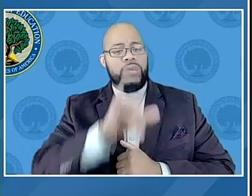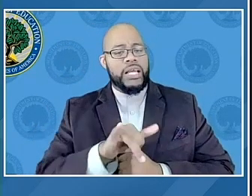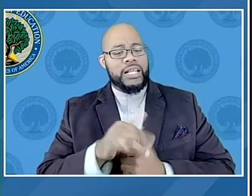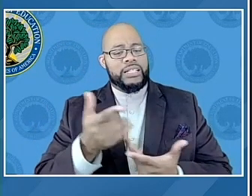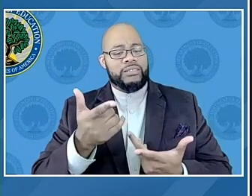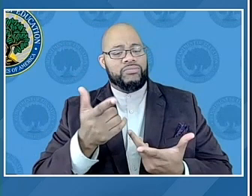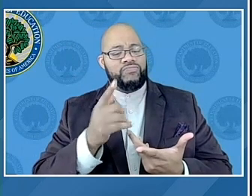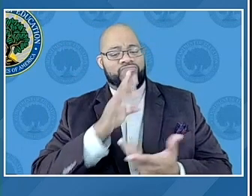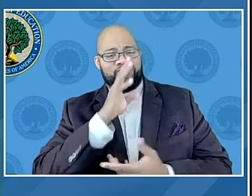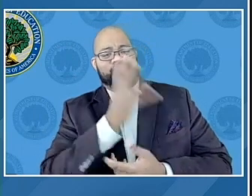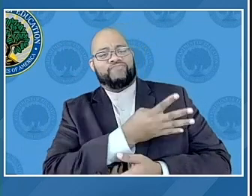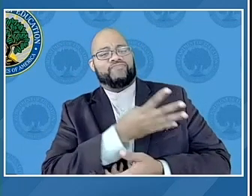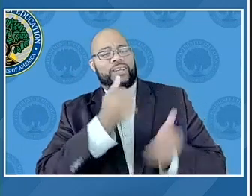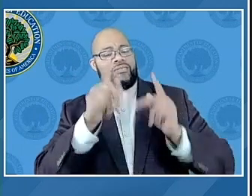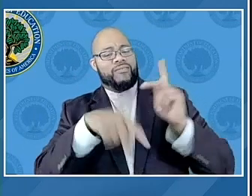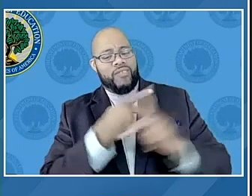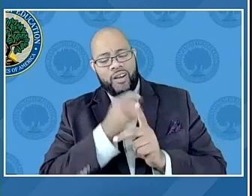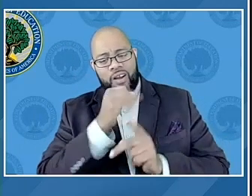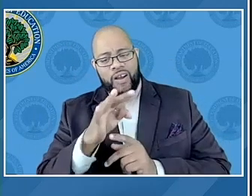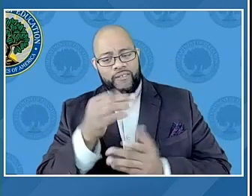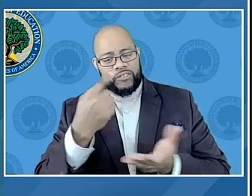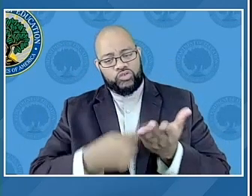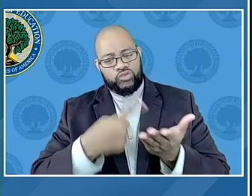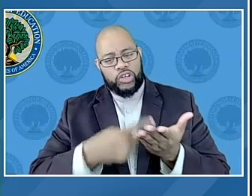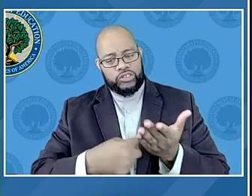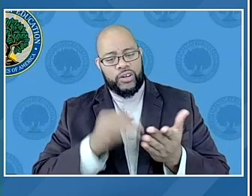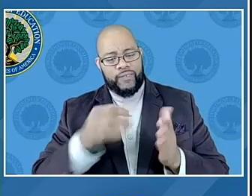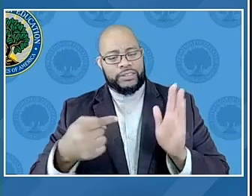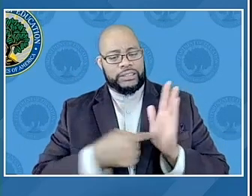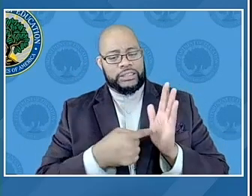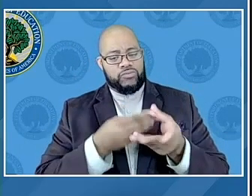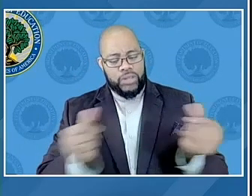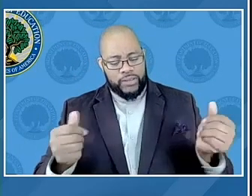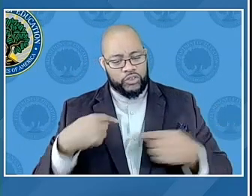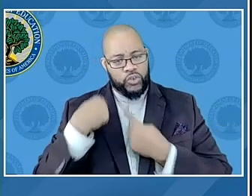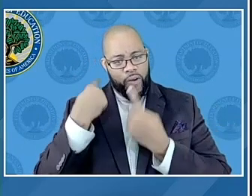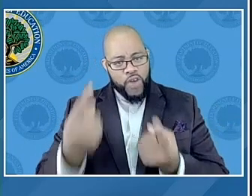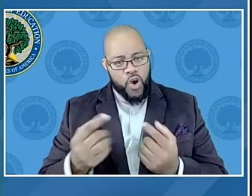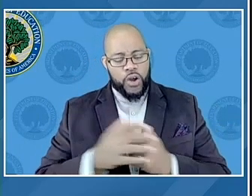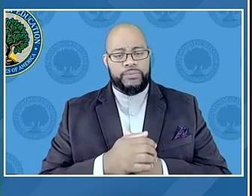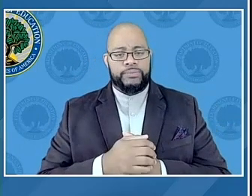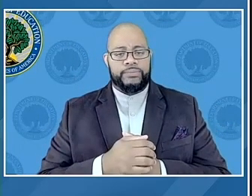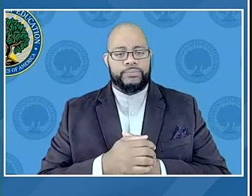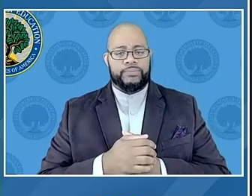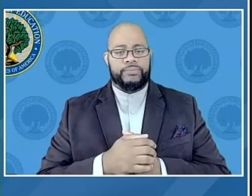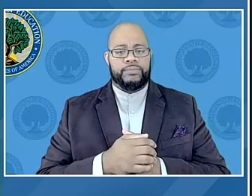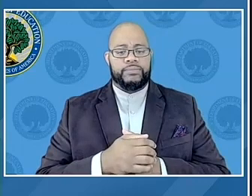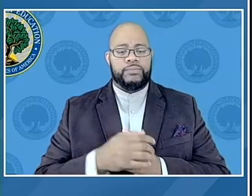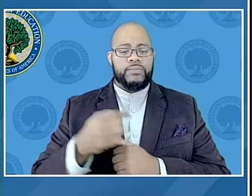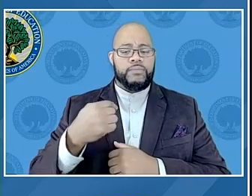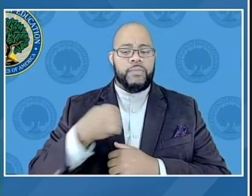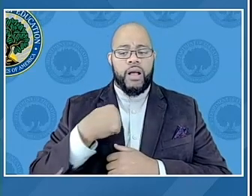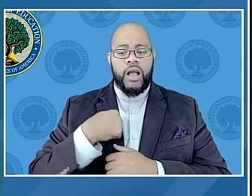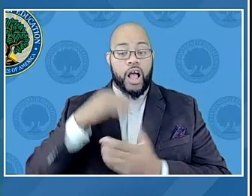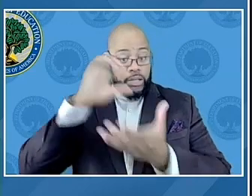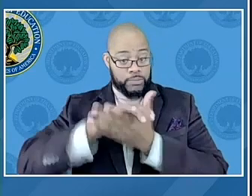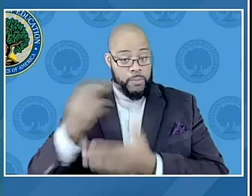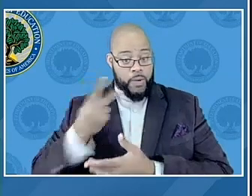any kind of discussions of debt relief so far. I- my husband and I have two Parent